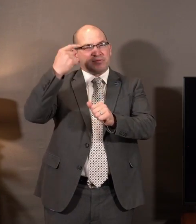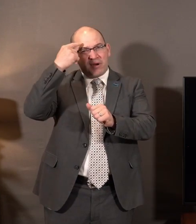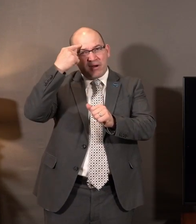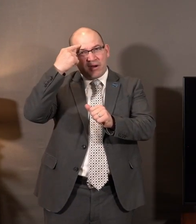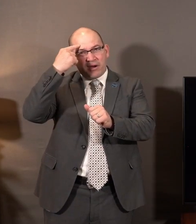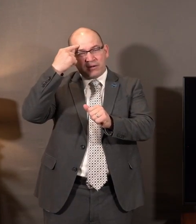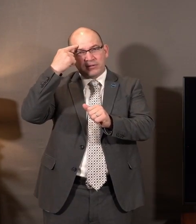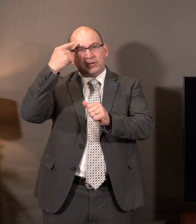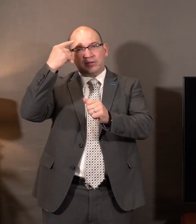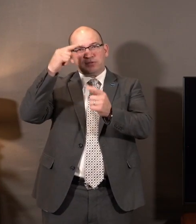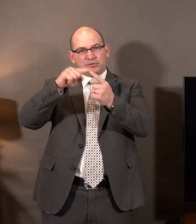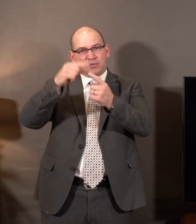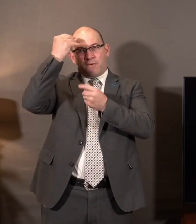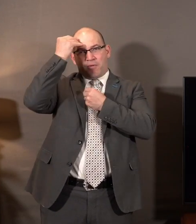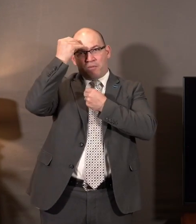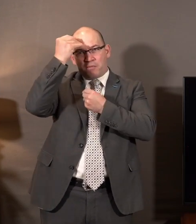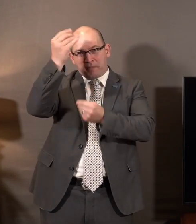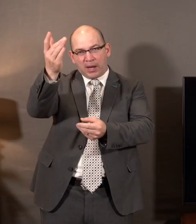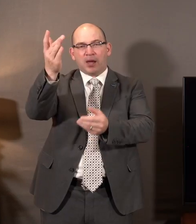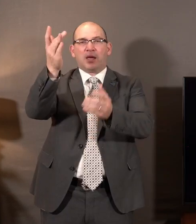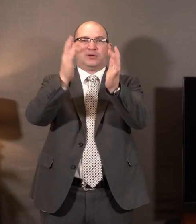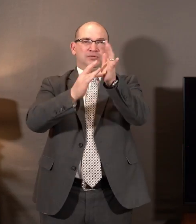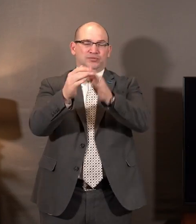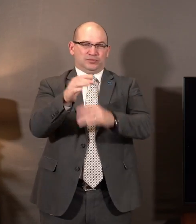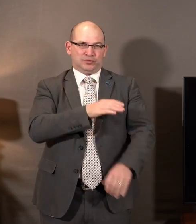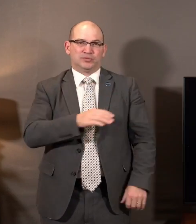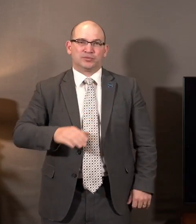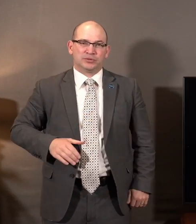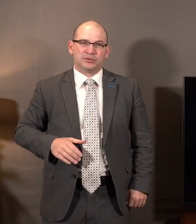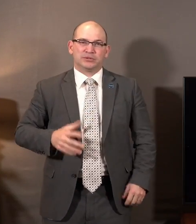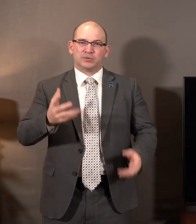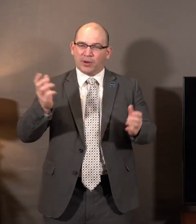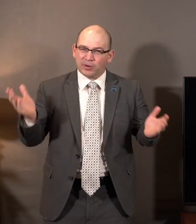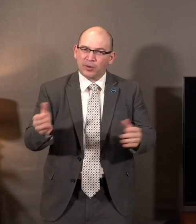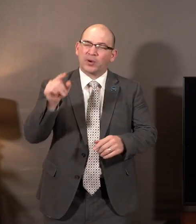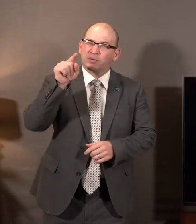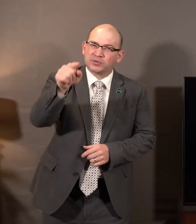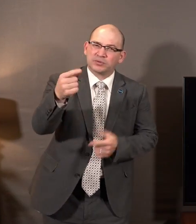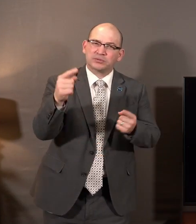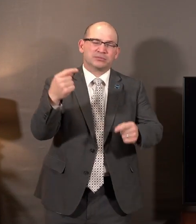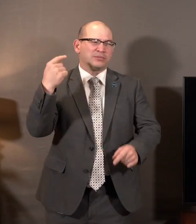the obedience of Christ I just want to encourage you as we hear so much in the